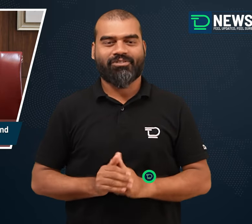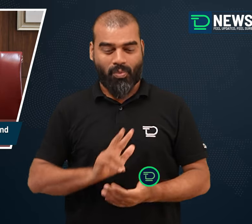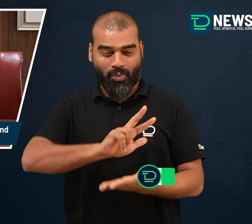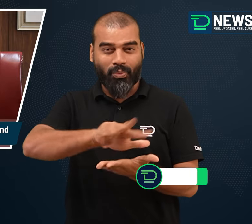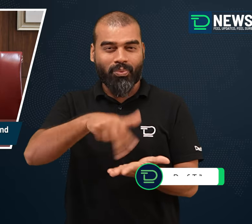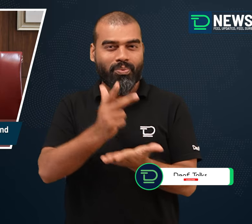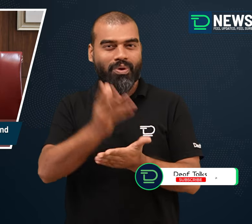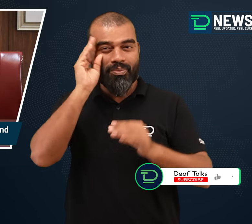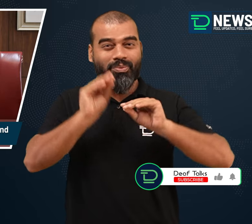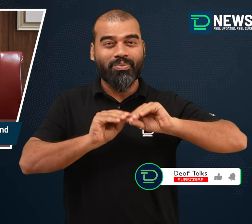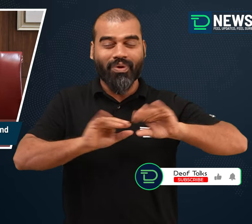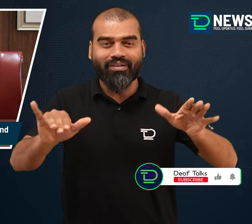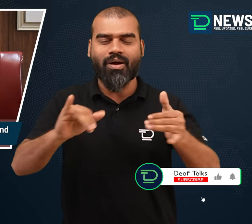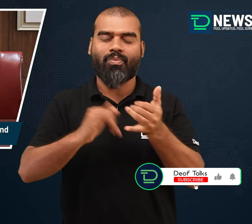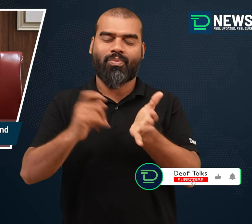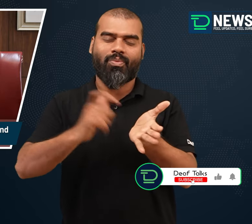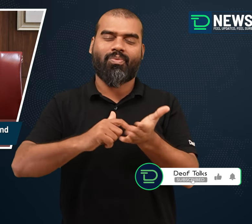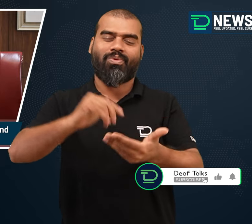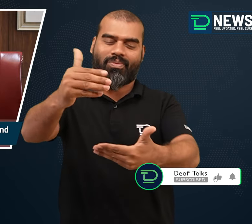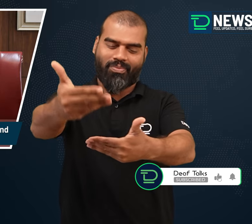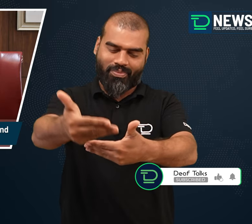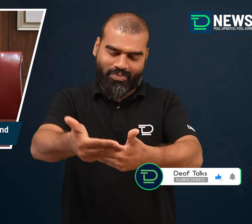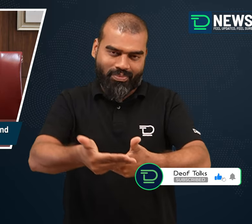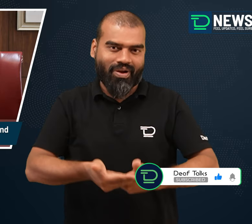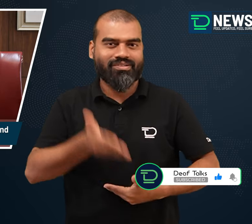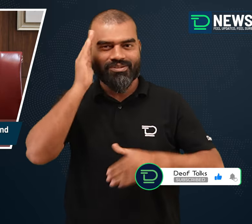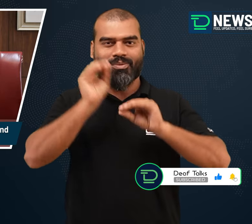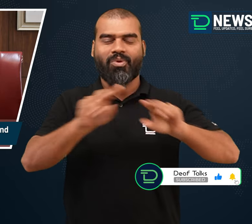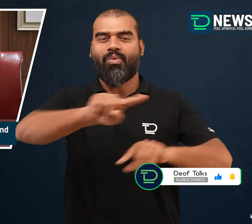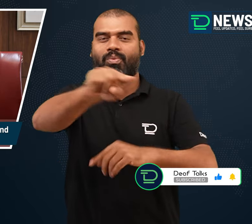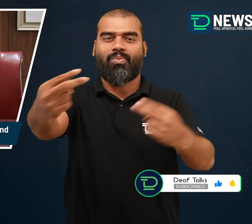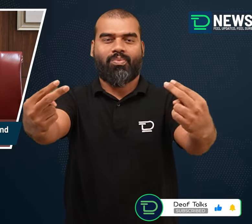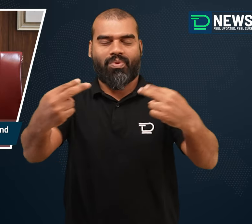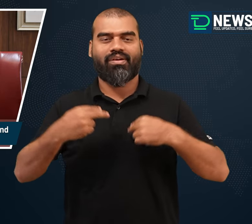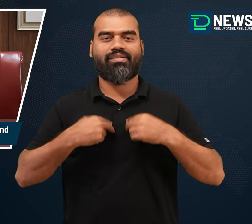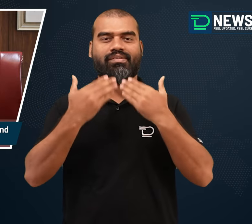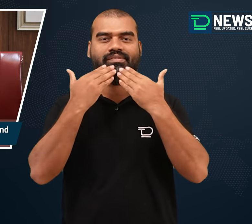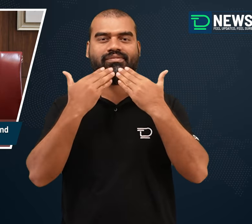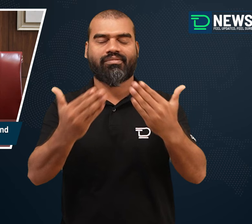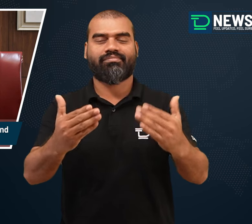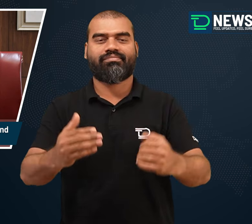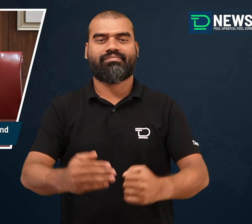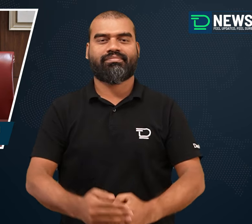Subscribe to Deaf Talks and thanks for watching.